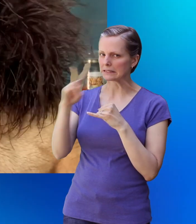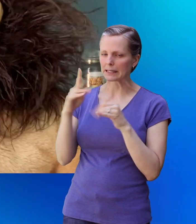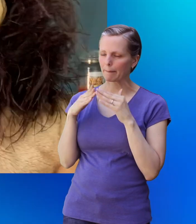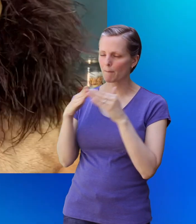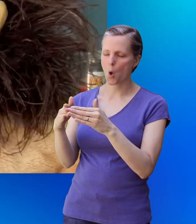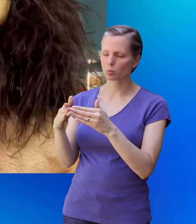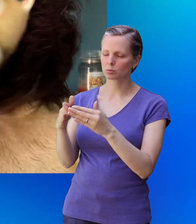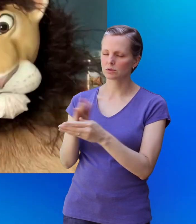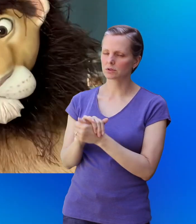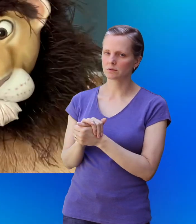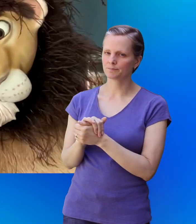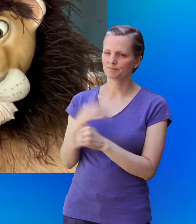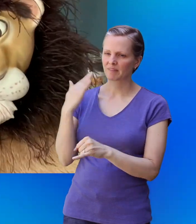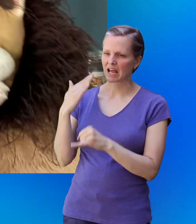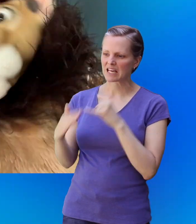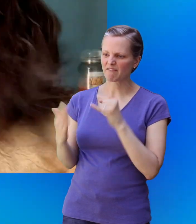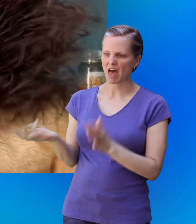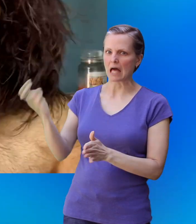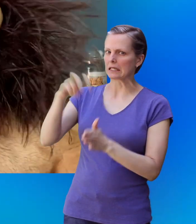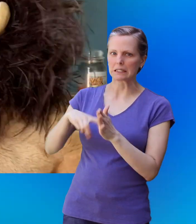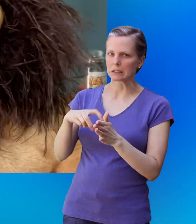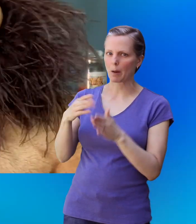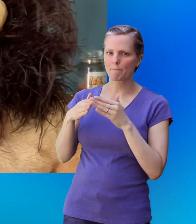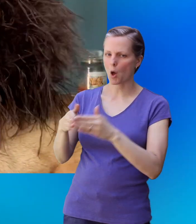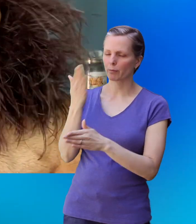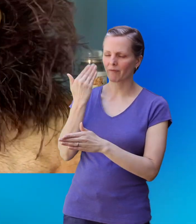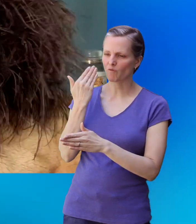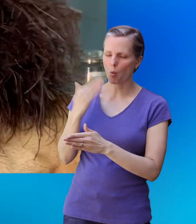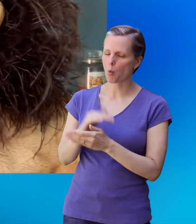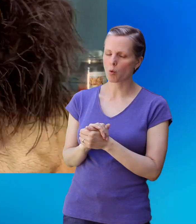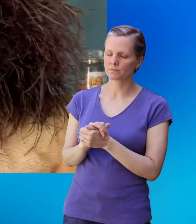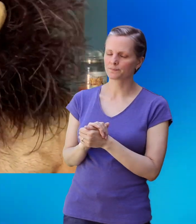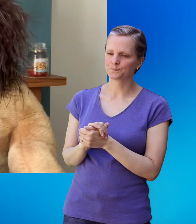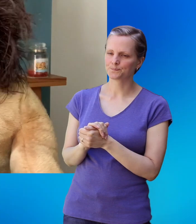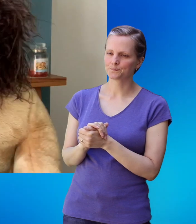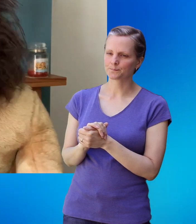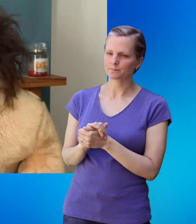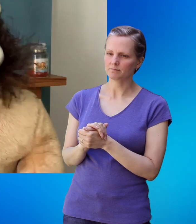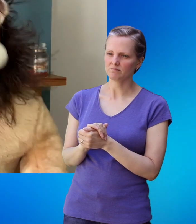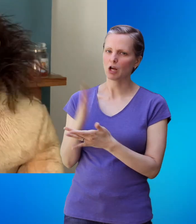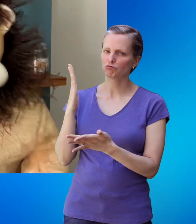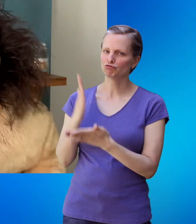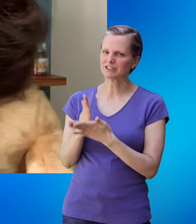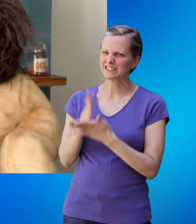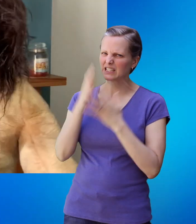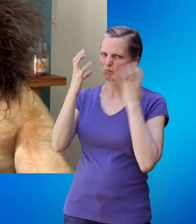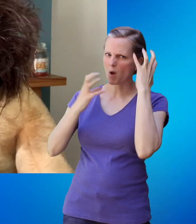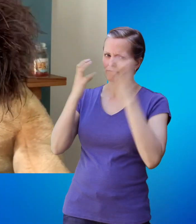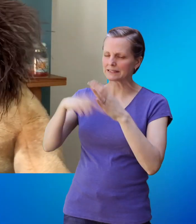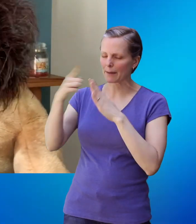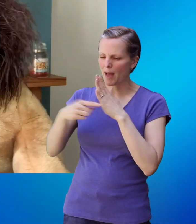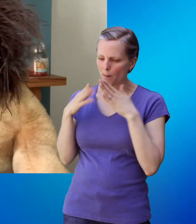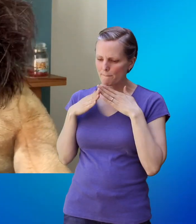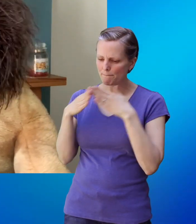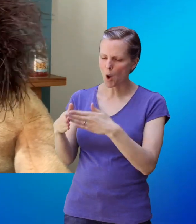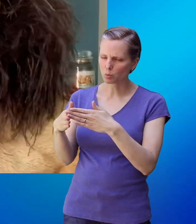You've never even been in a boat, you're really worried about the boat.